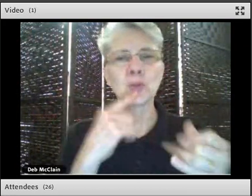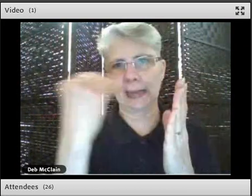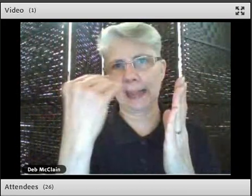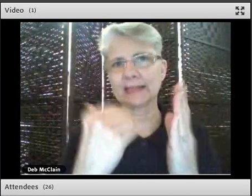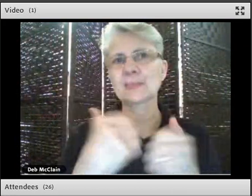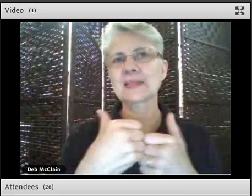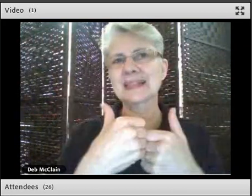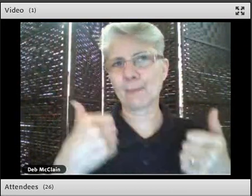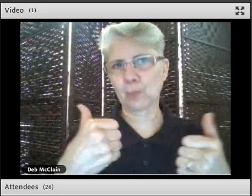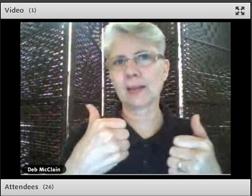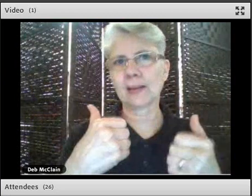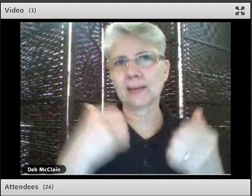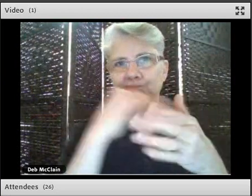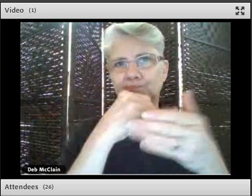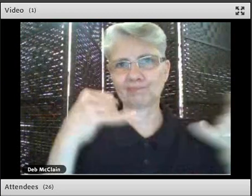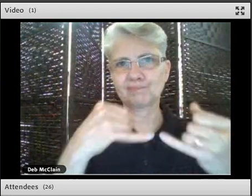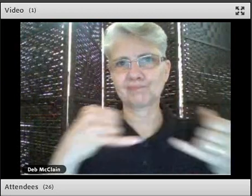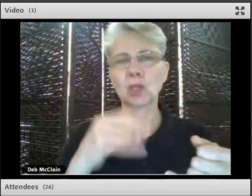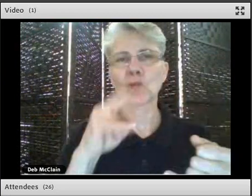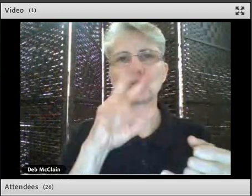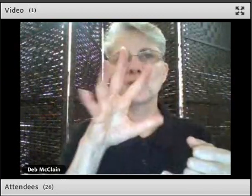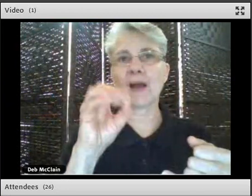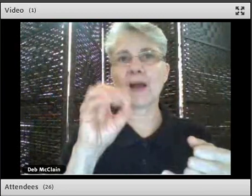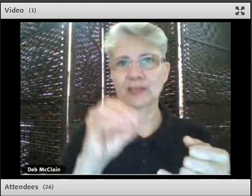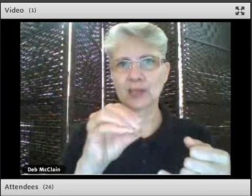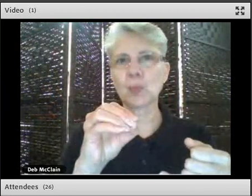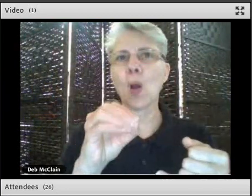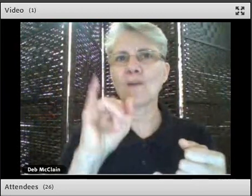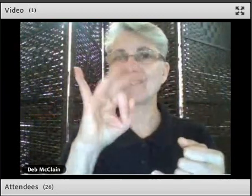And then, you only need to supply this designation